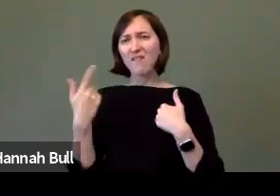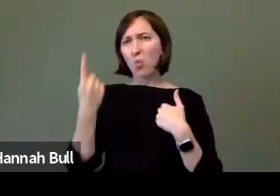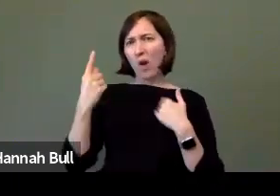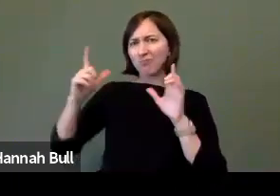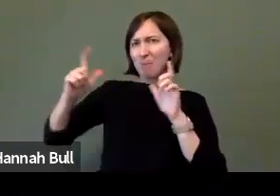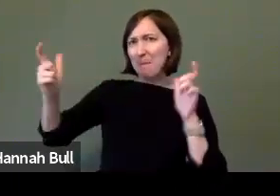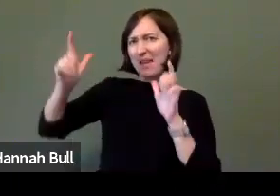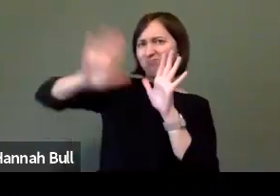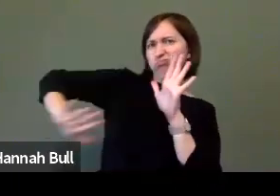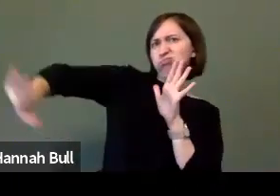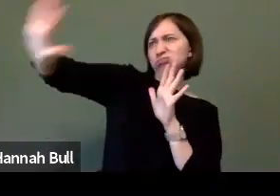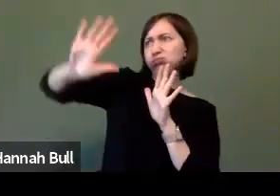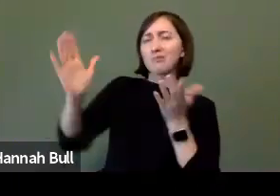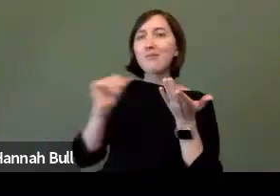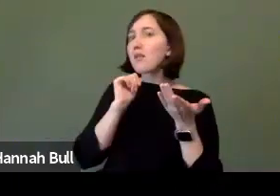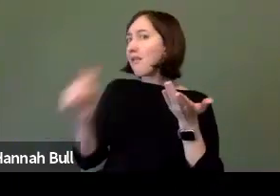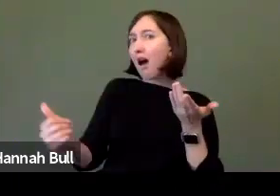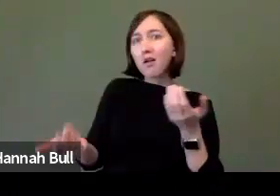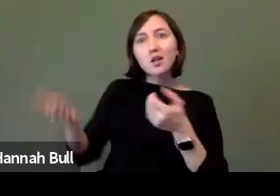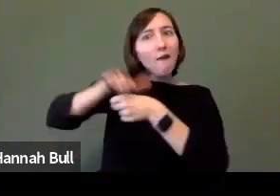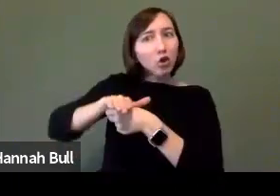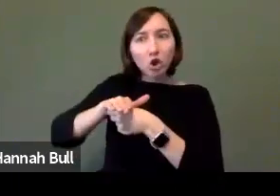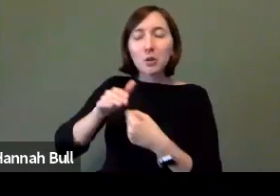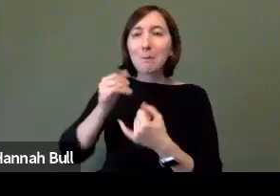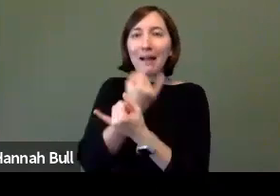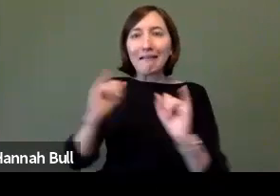for independent living. You look down to Florida